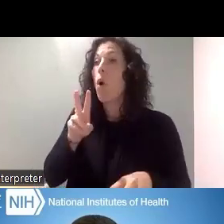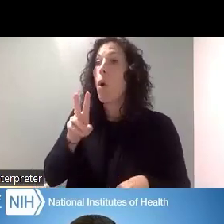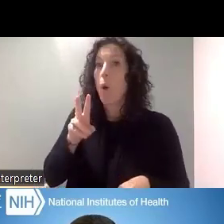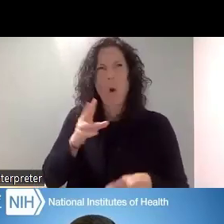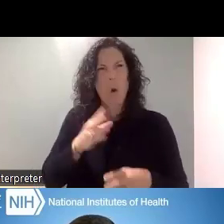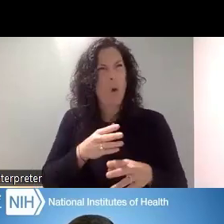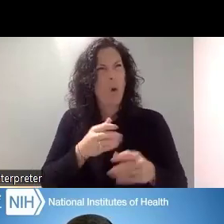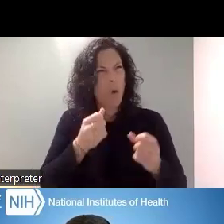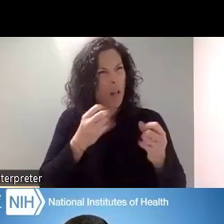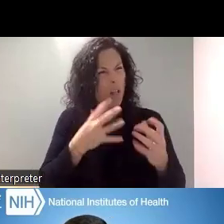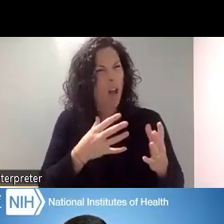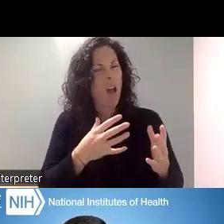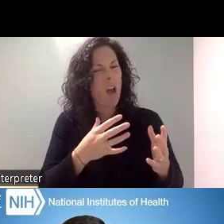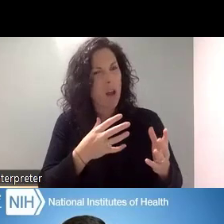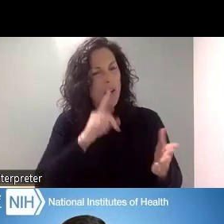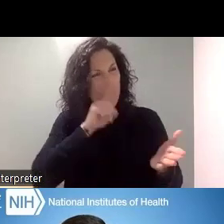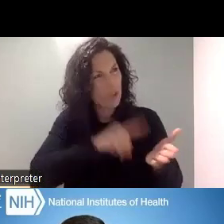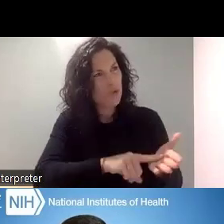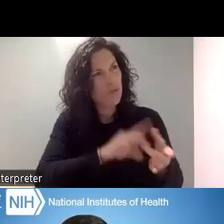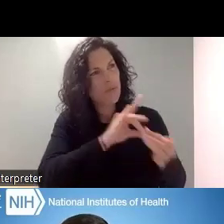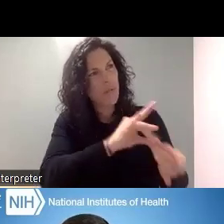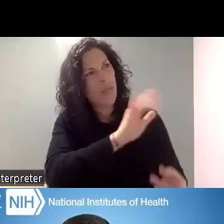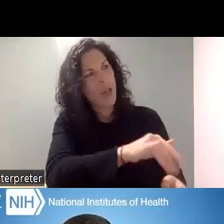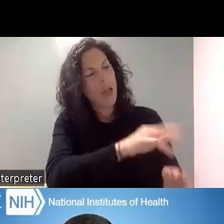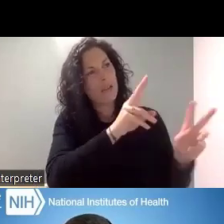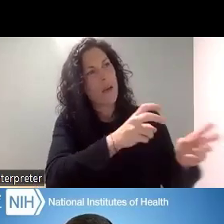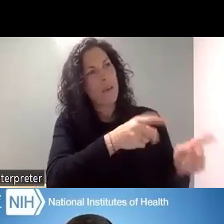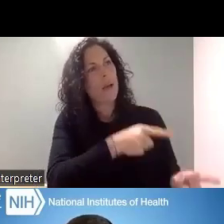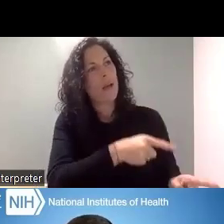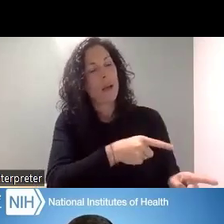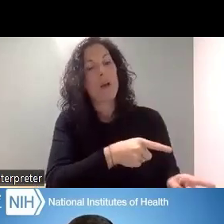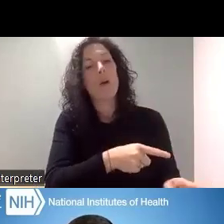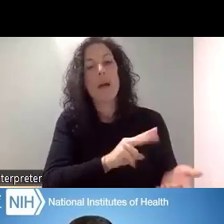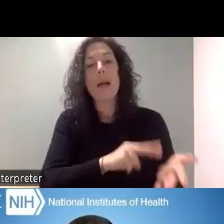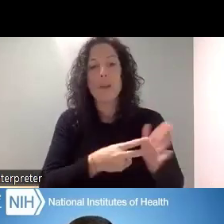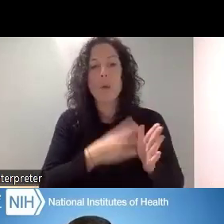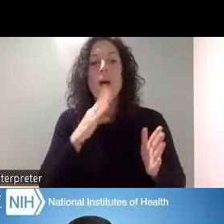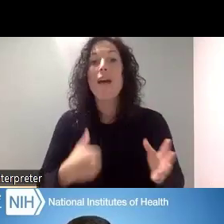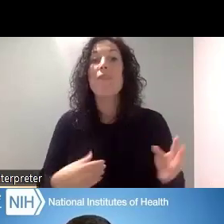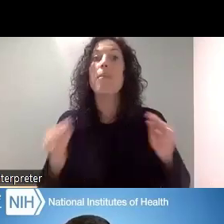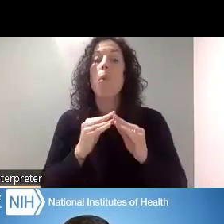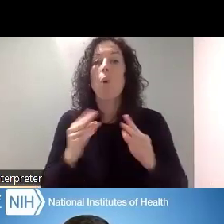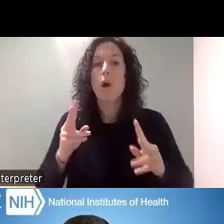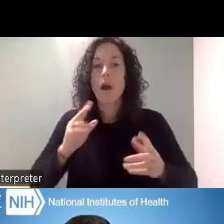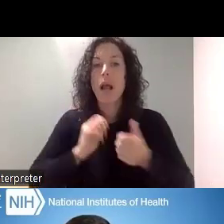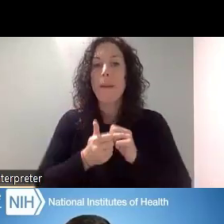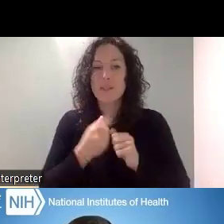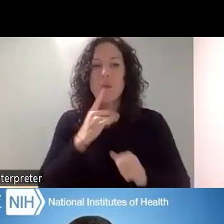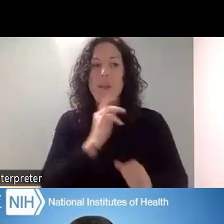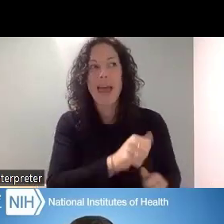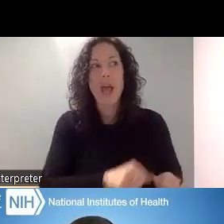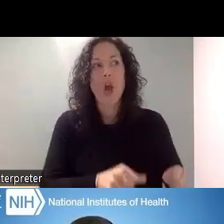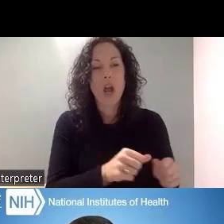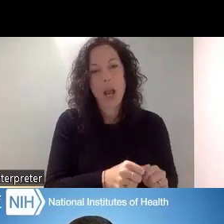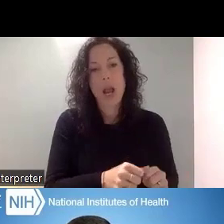Now, this means that there's probably going to be more competition for those areas. It'll help you identify experts in the field,